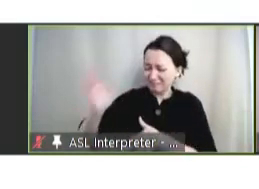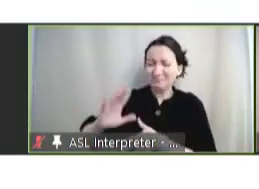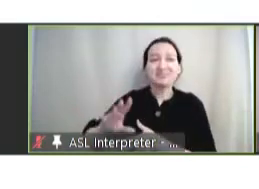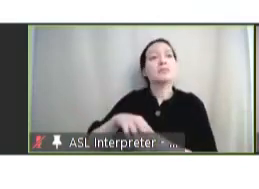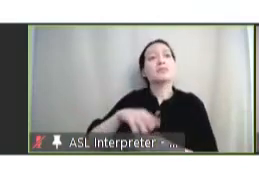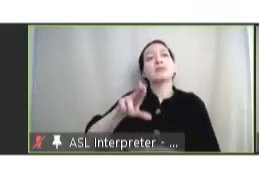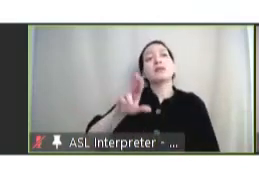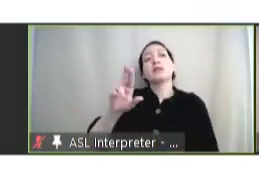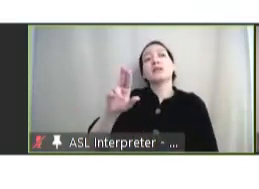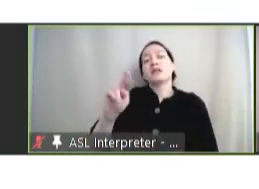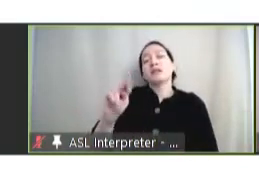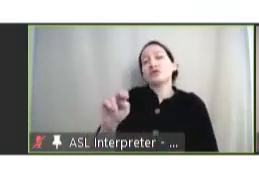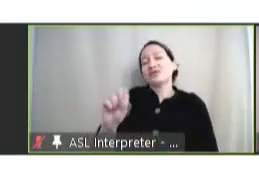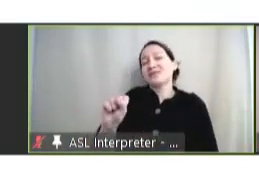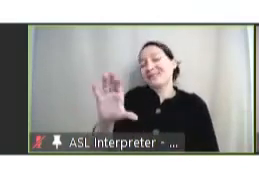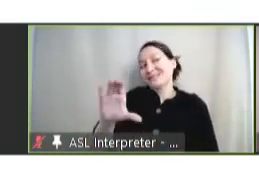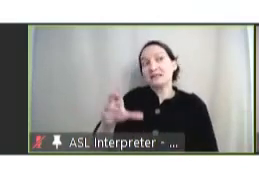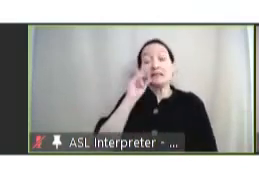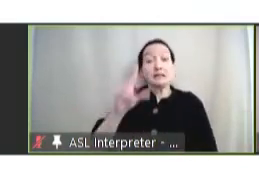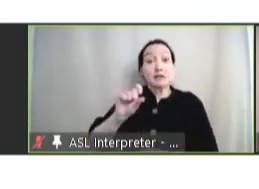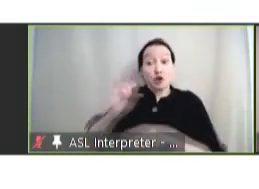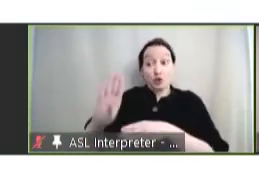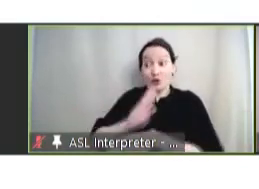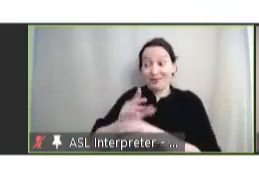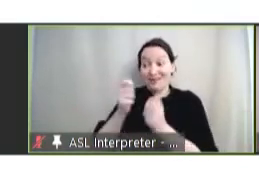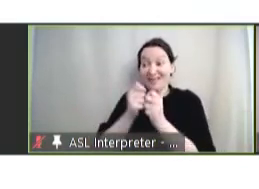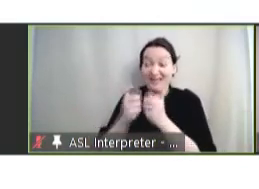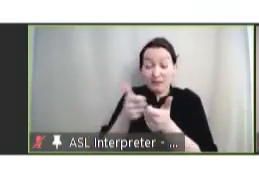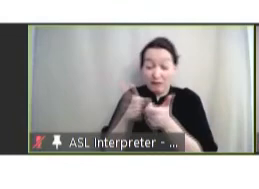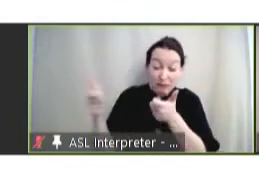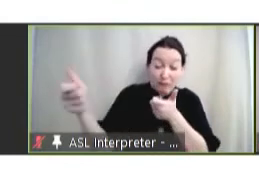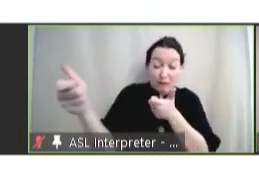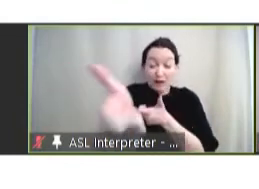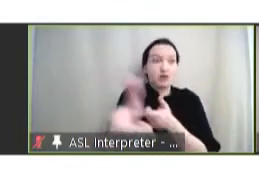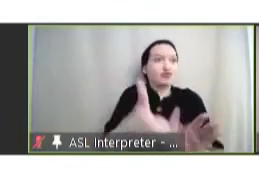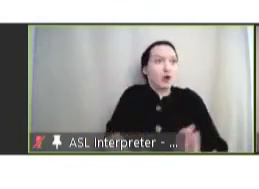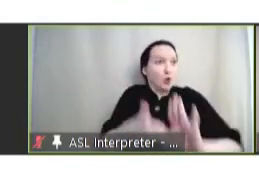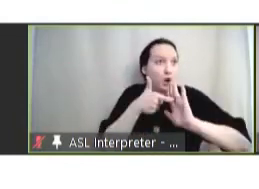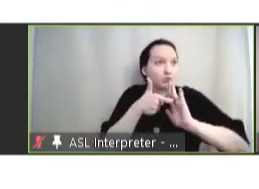Council, we've seen employers get ahead even being required to do things in the safety and health